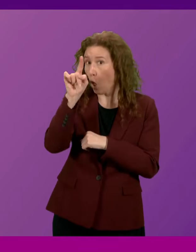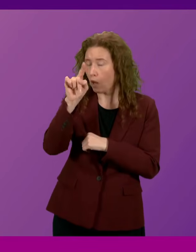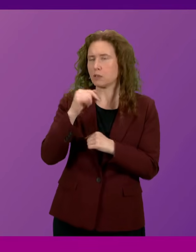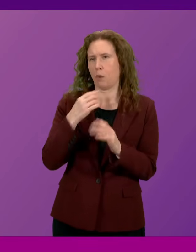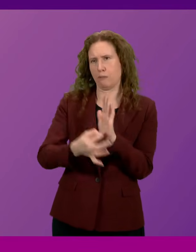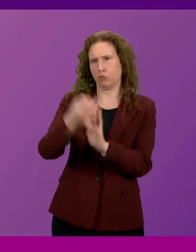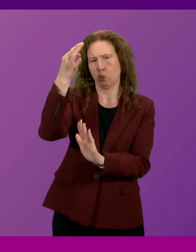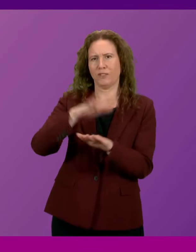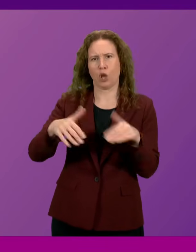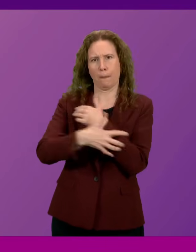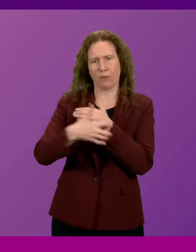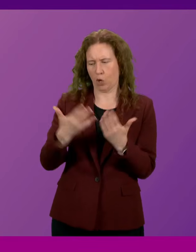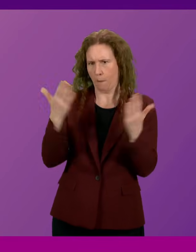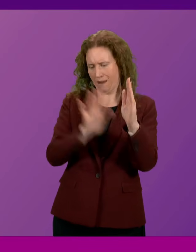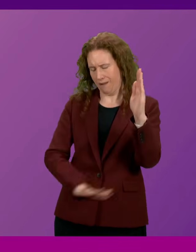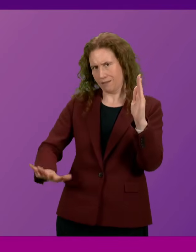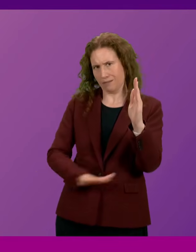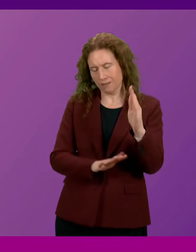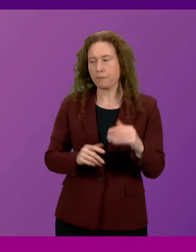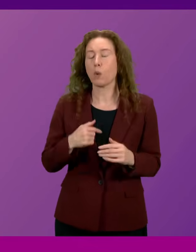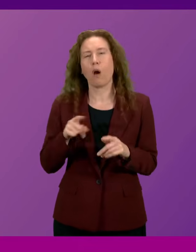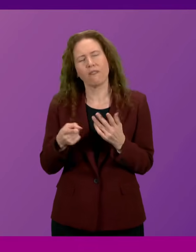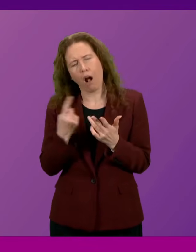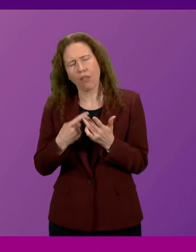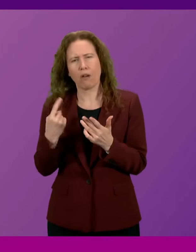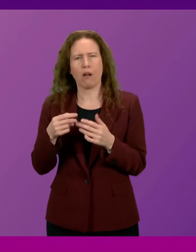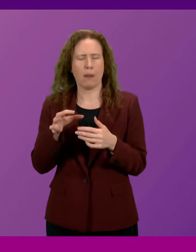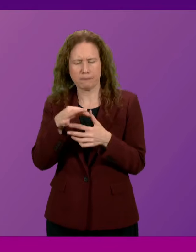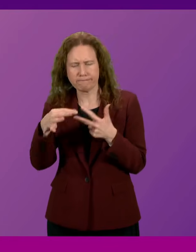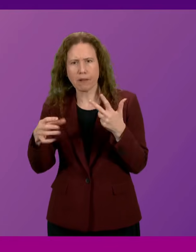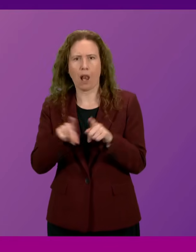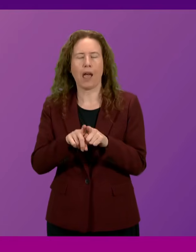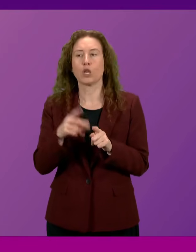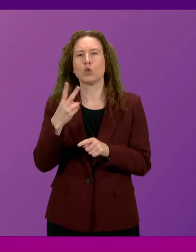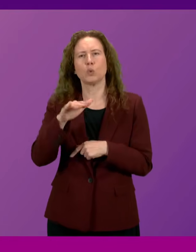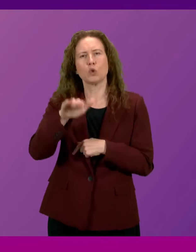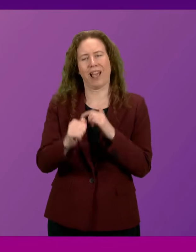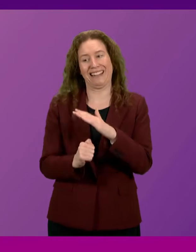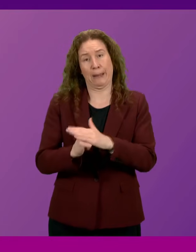We are also taking forward other measures, such as the lifting of the two-child limit. If that action